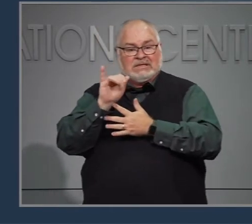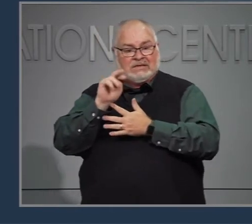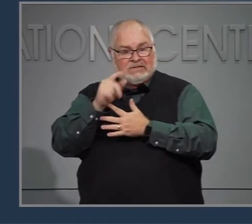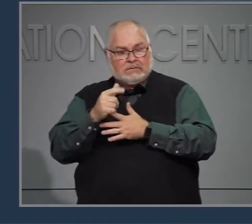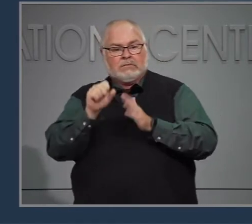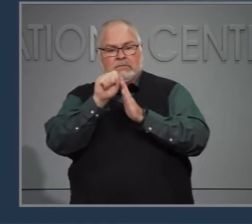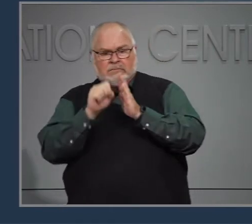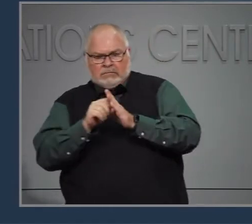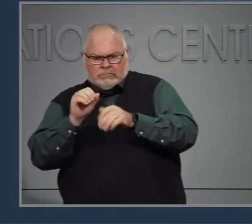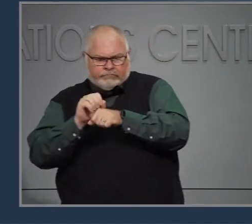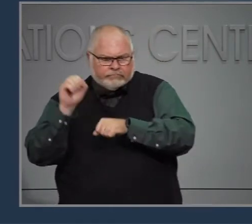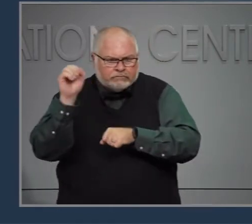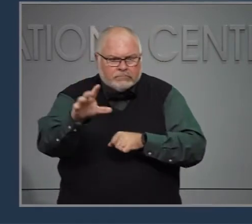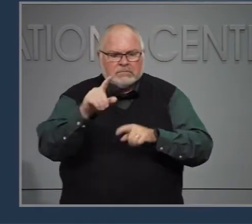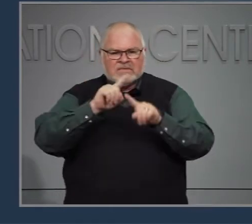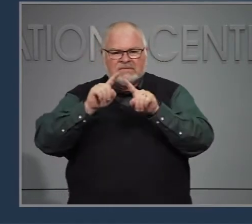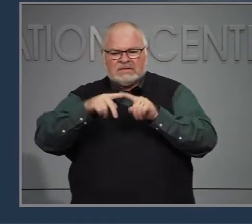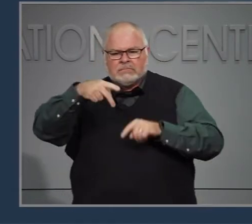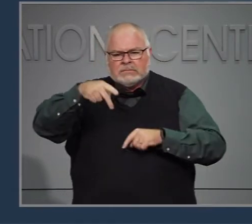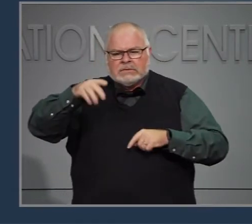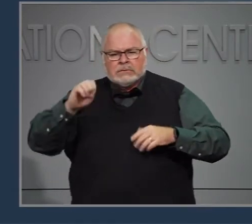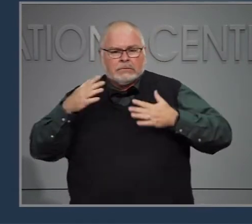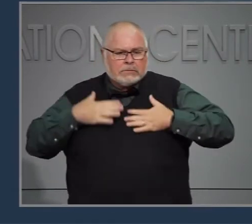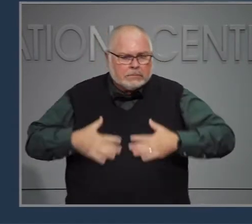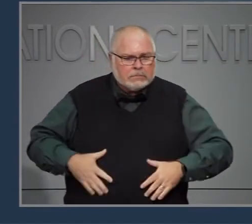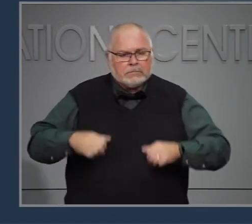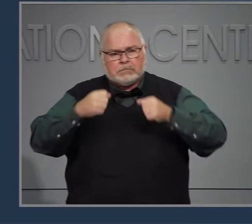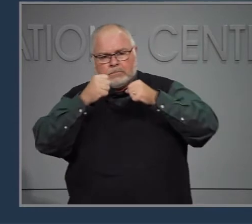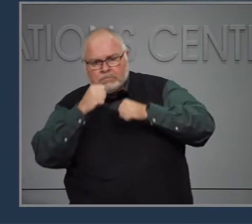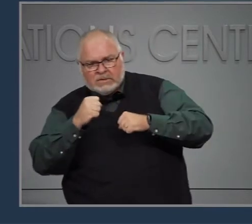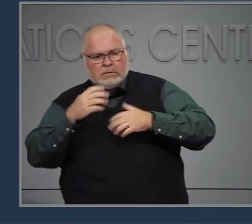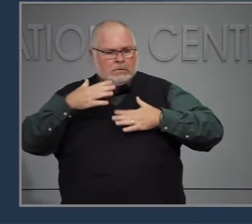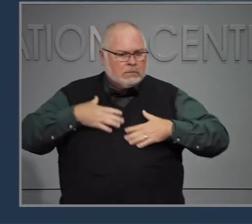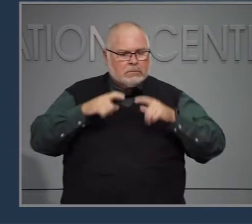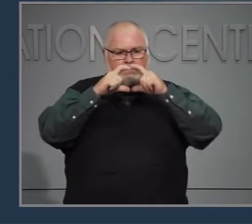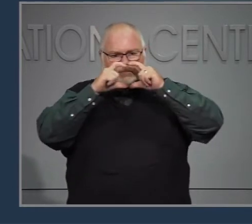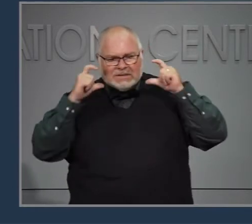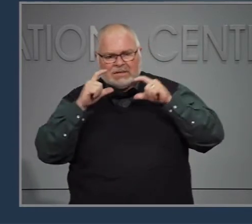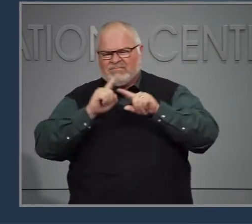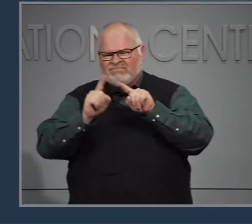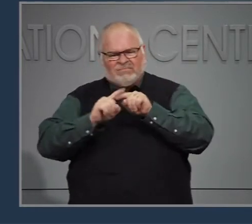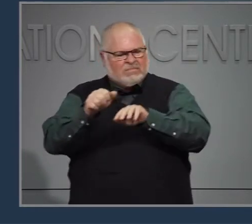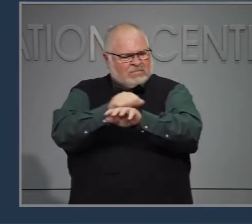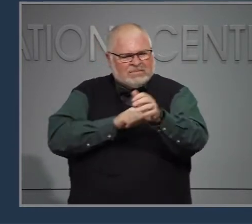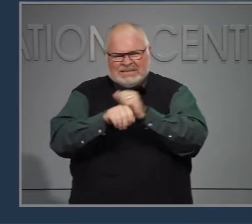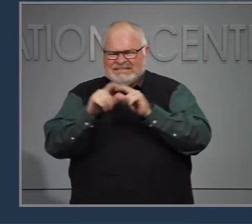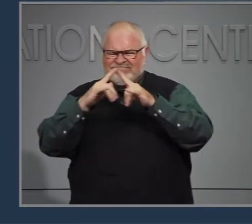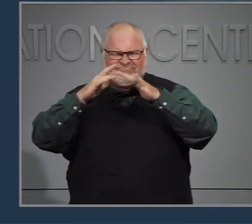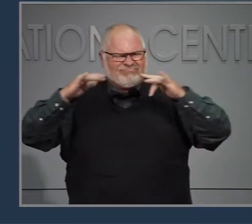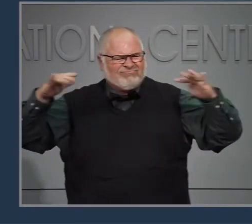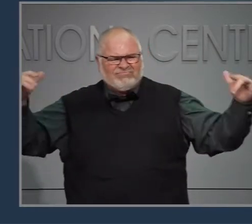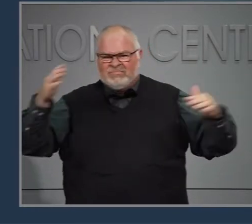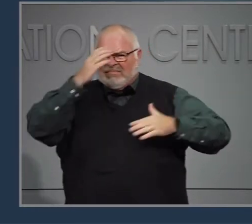EQUIPMENT LIKE MASKS, GOWNS AND GLOVES AND FACE SHIELDS TO EVERY NURSING HOME IN THE STATE.